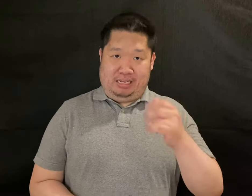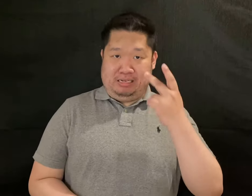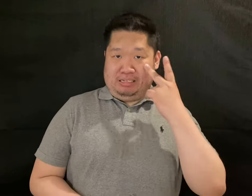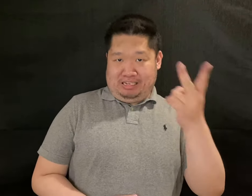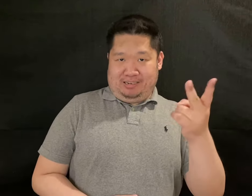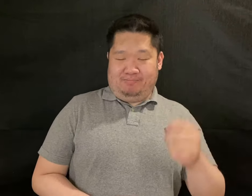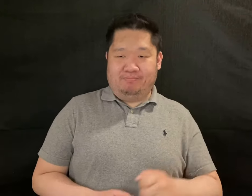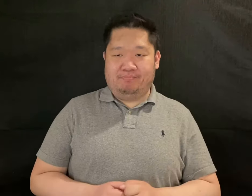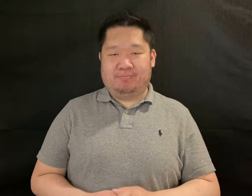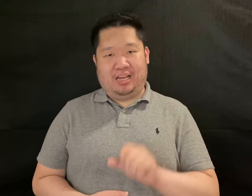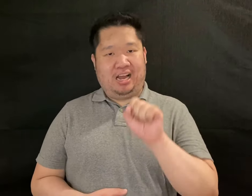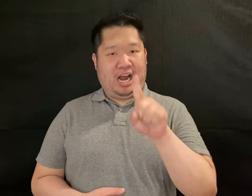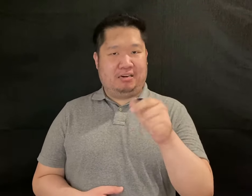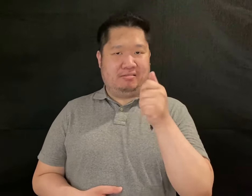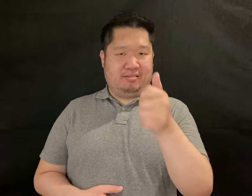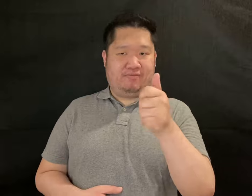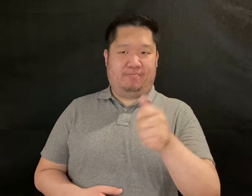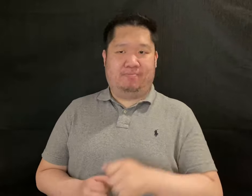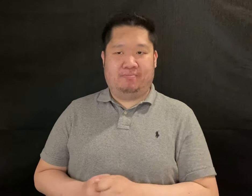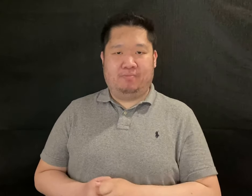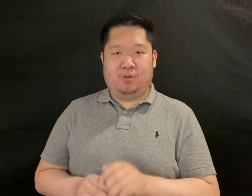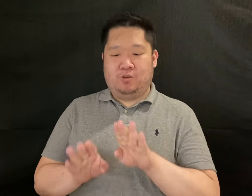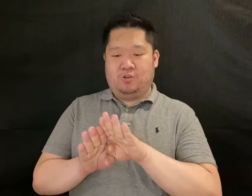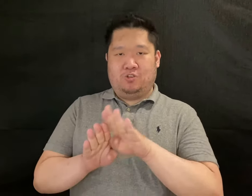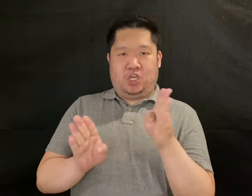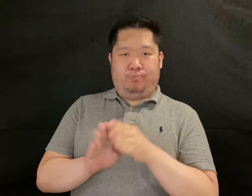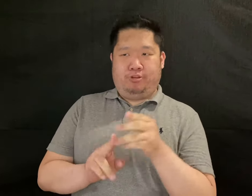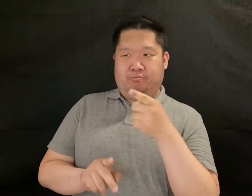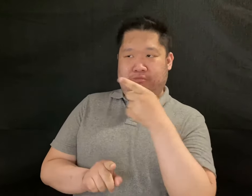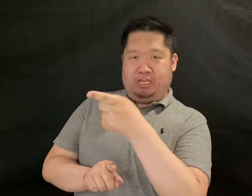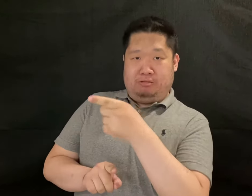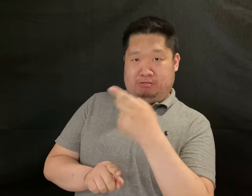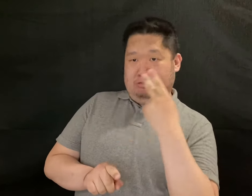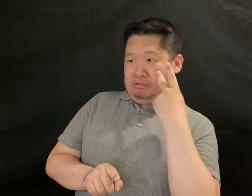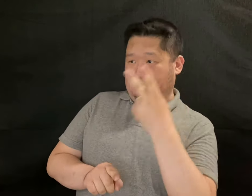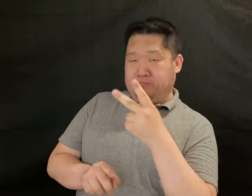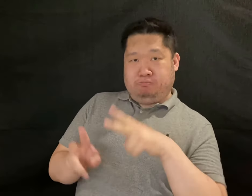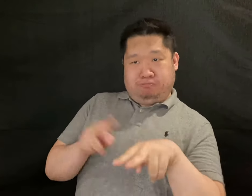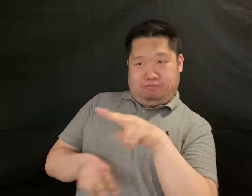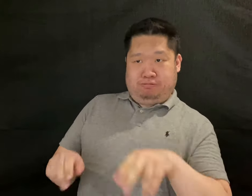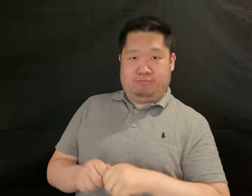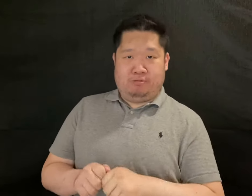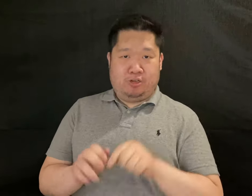See that? Ask yourself whether the door makes sense as you approach it.